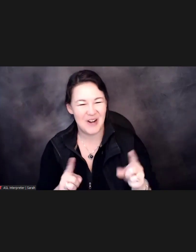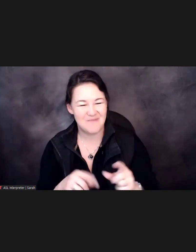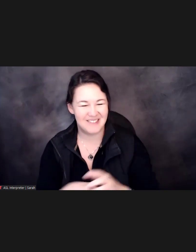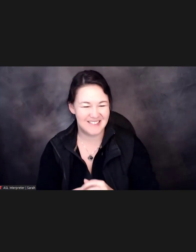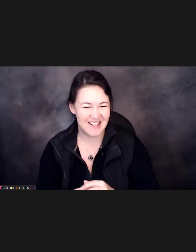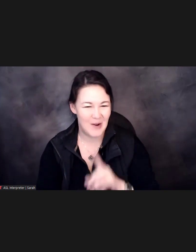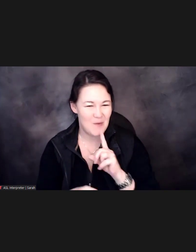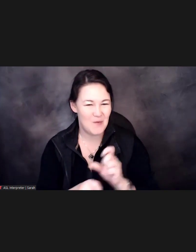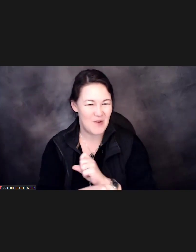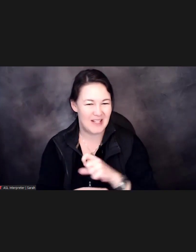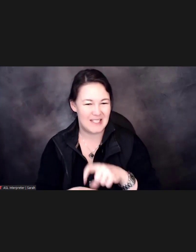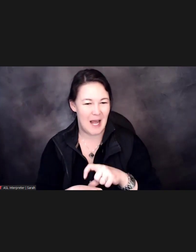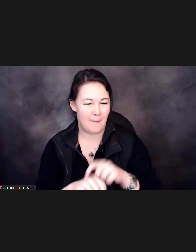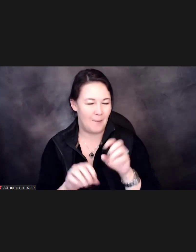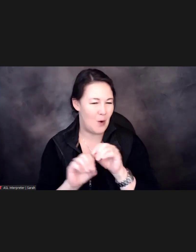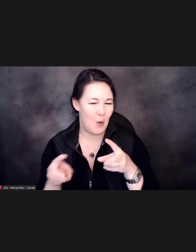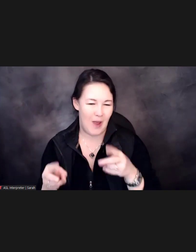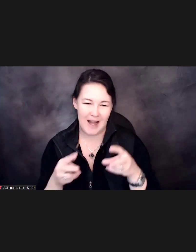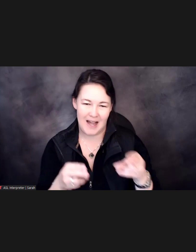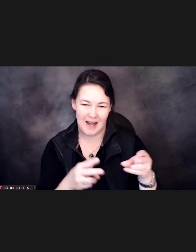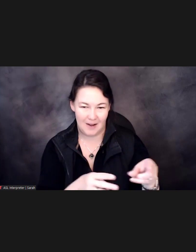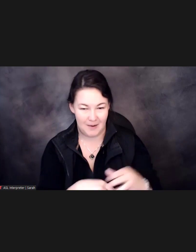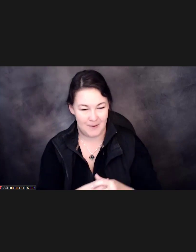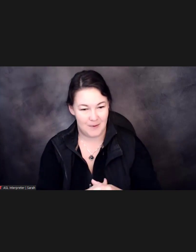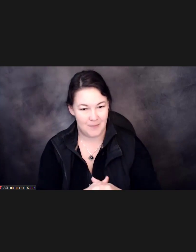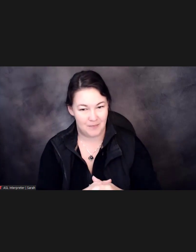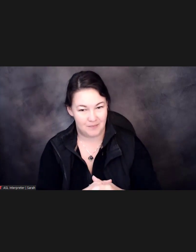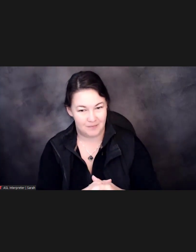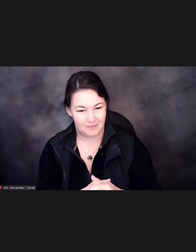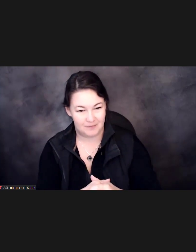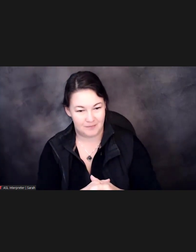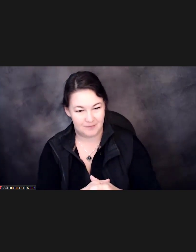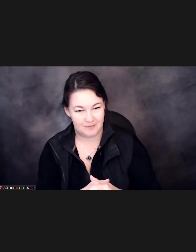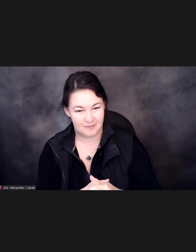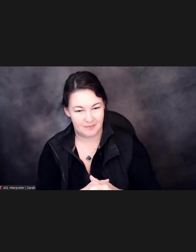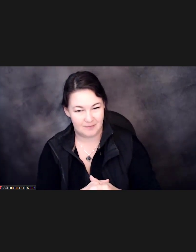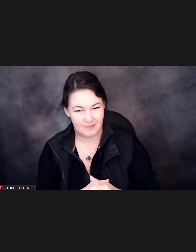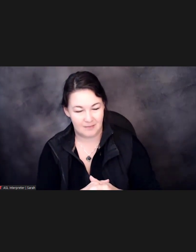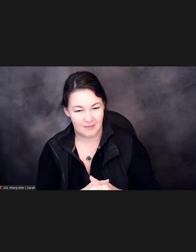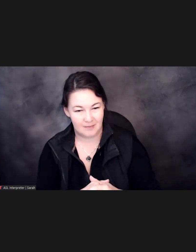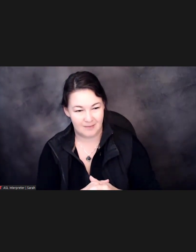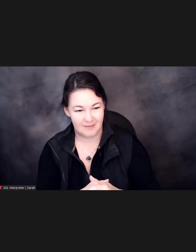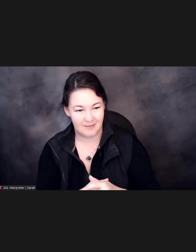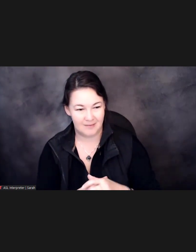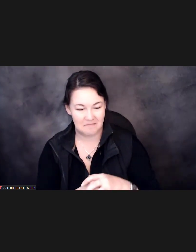This is a realtime screening, no editing.